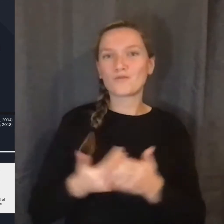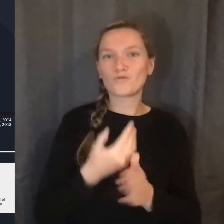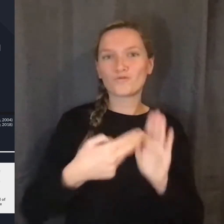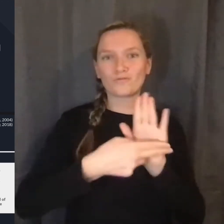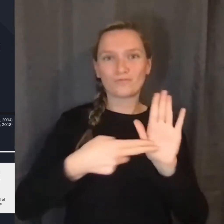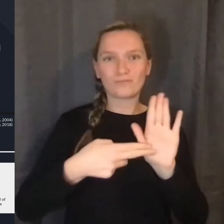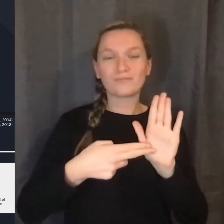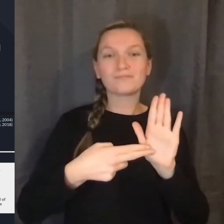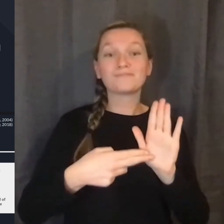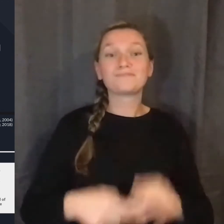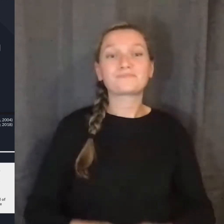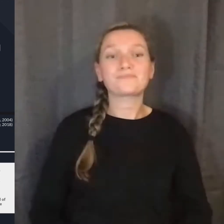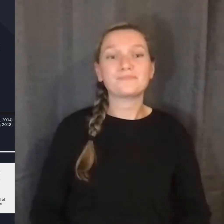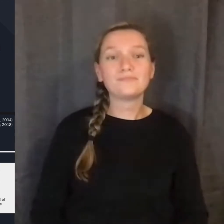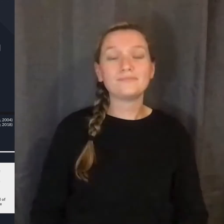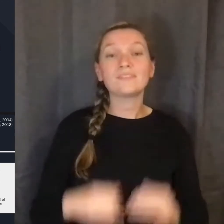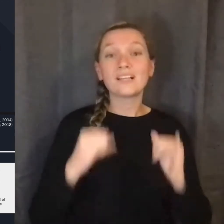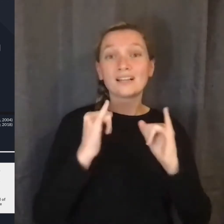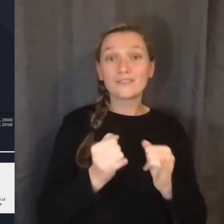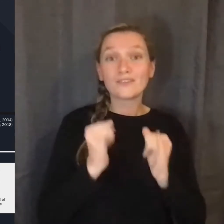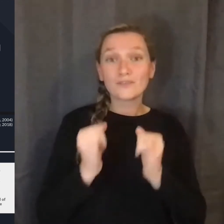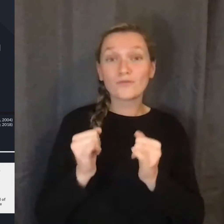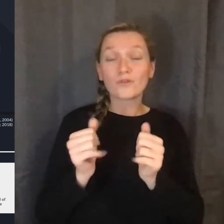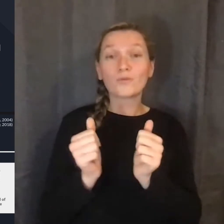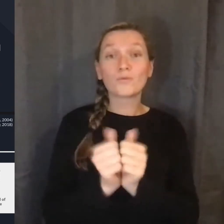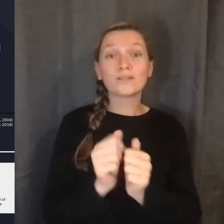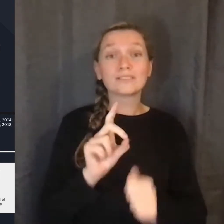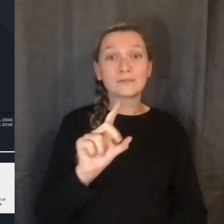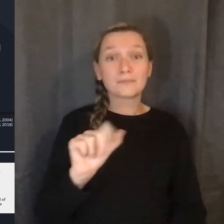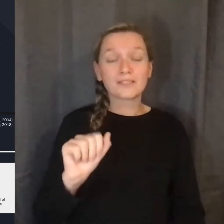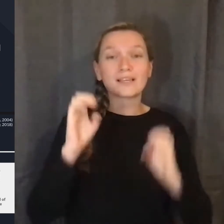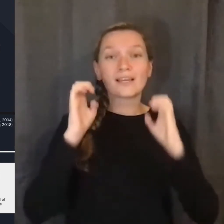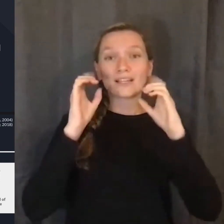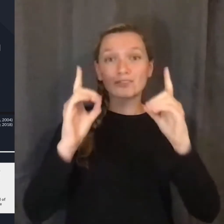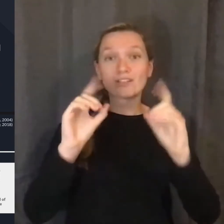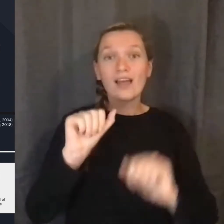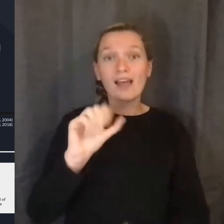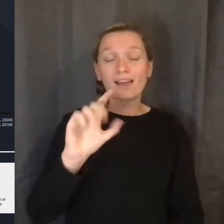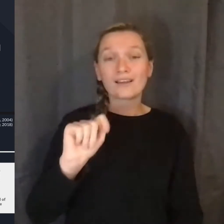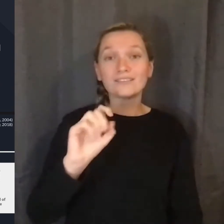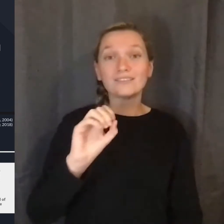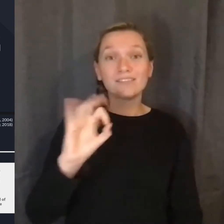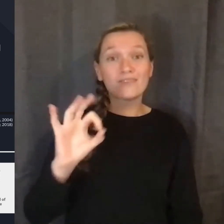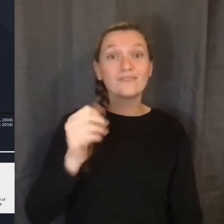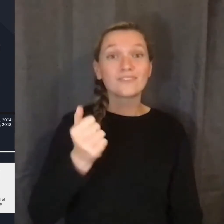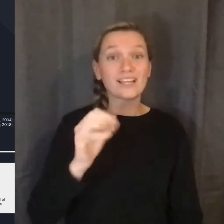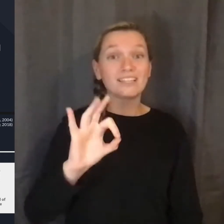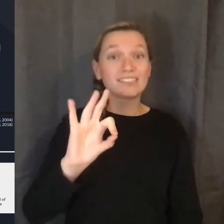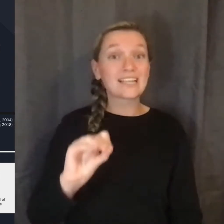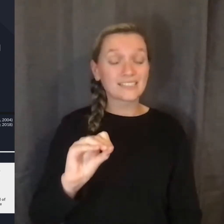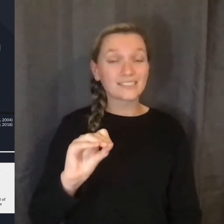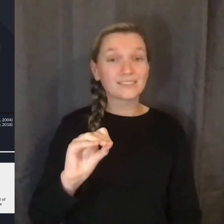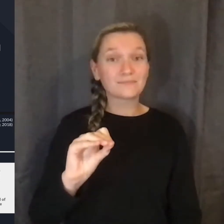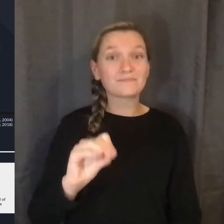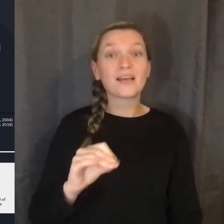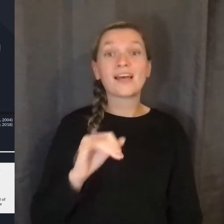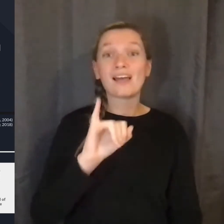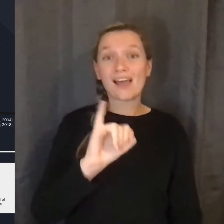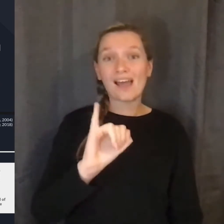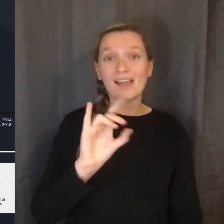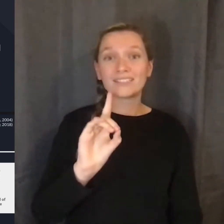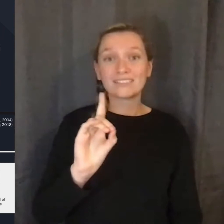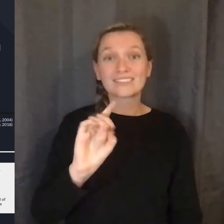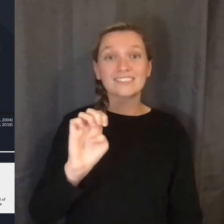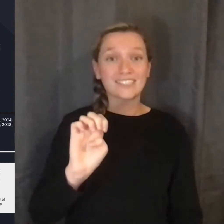1975. In 1990 we see a new change with the name Individuals With Disabilities Education Act of